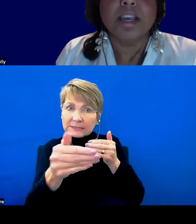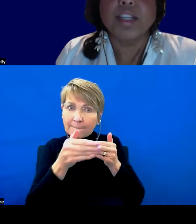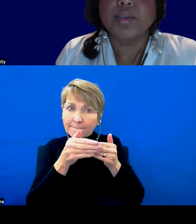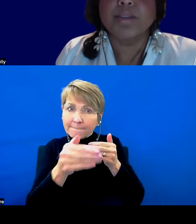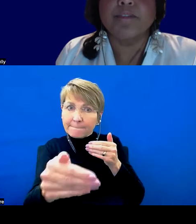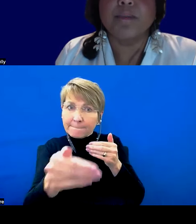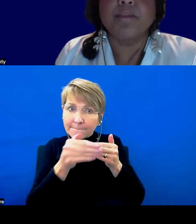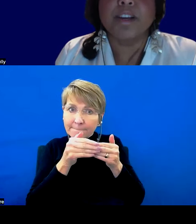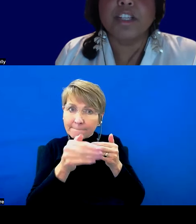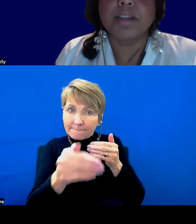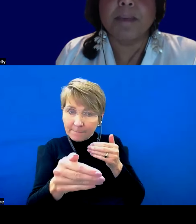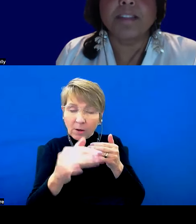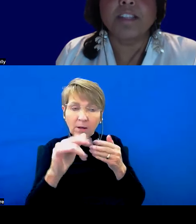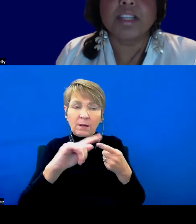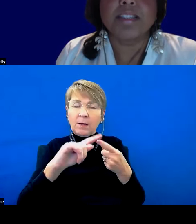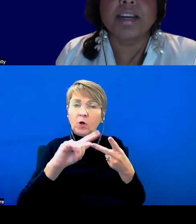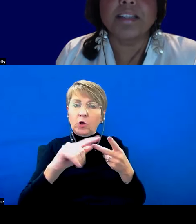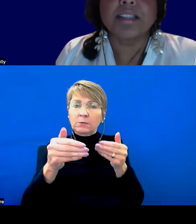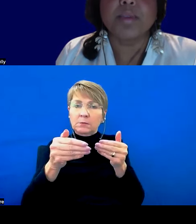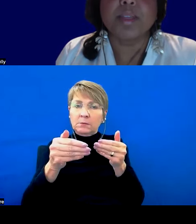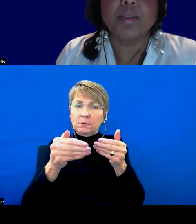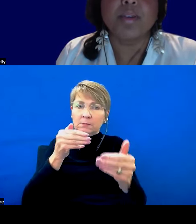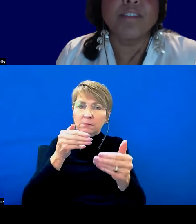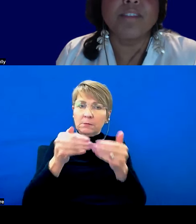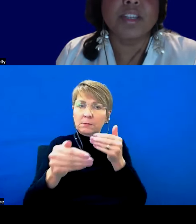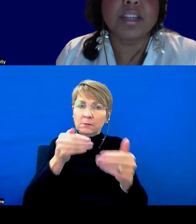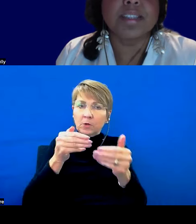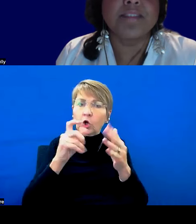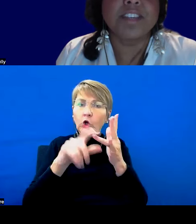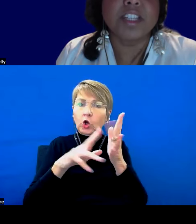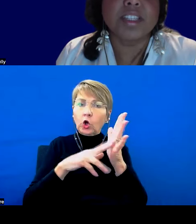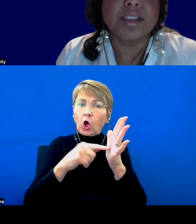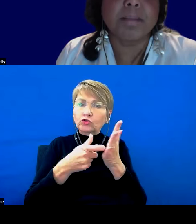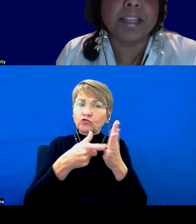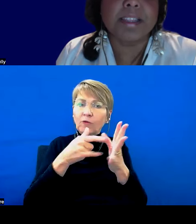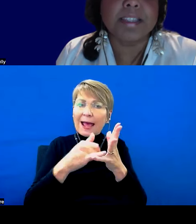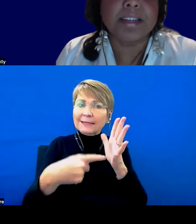to inform function about certain tasks and whether or not vision is sufficient to complete the task,